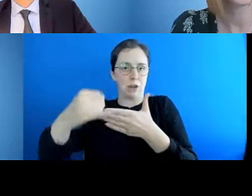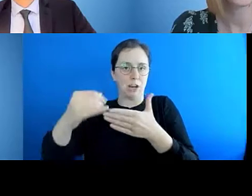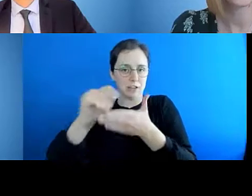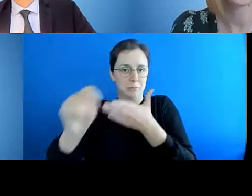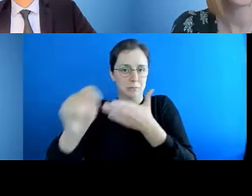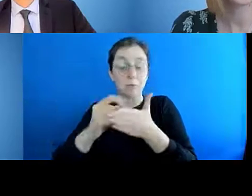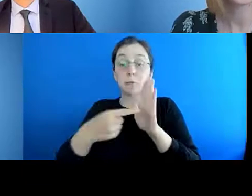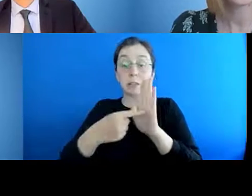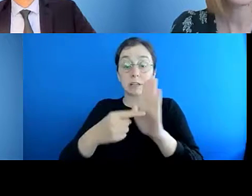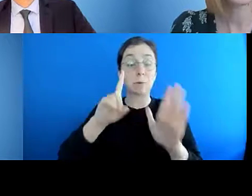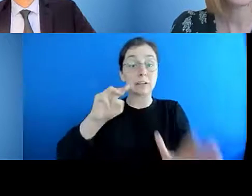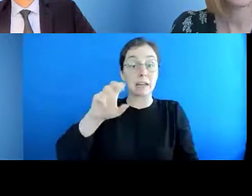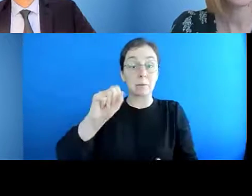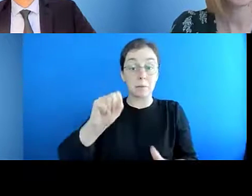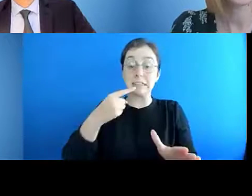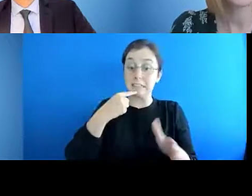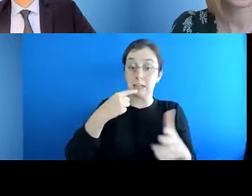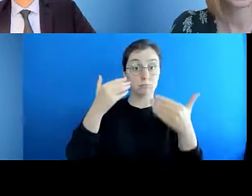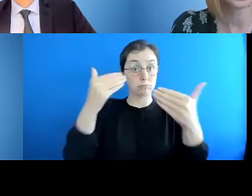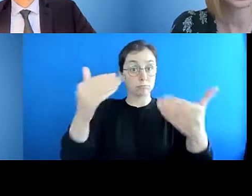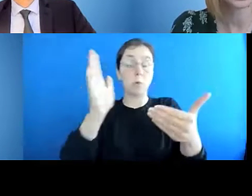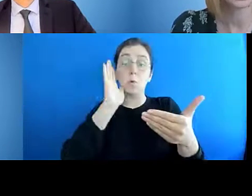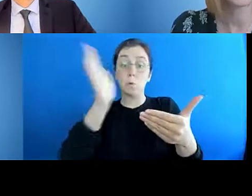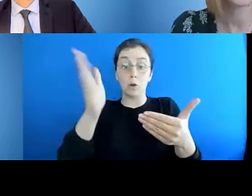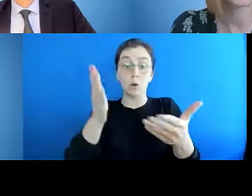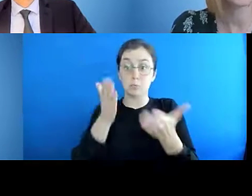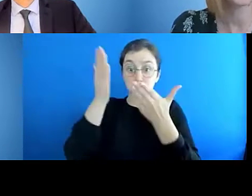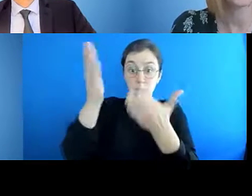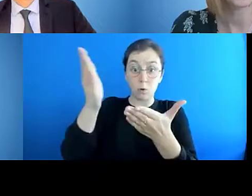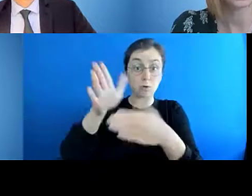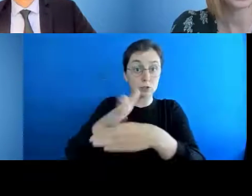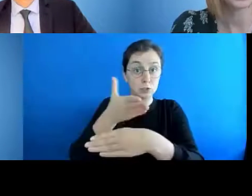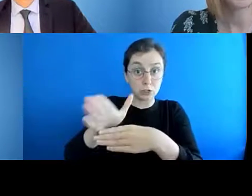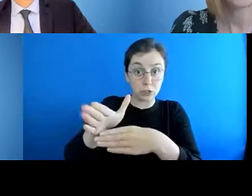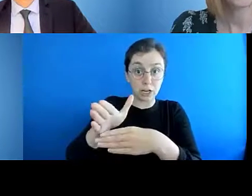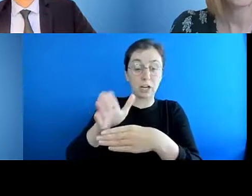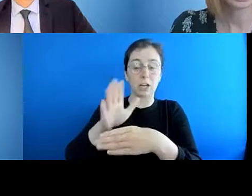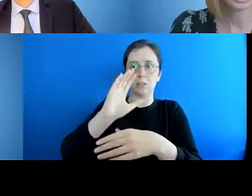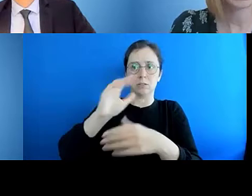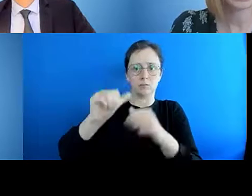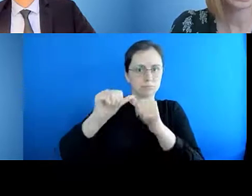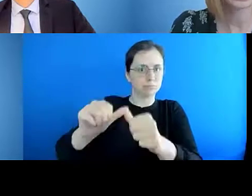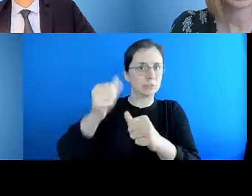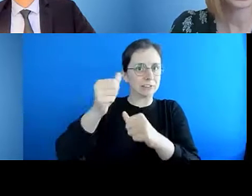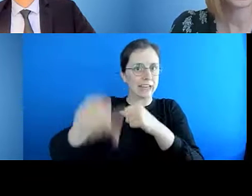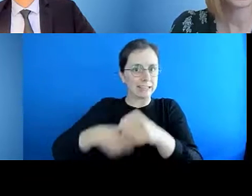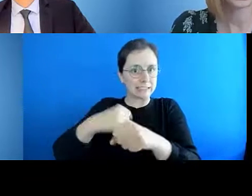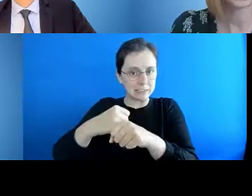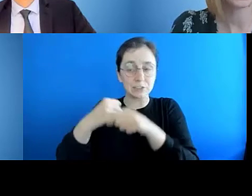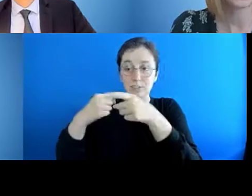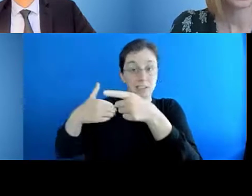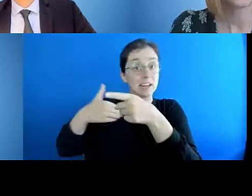and share scientific data for 10 years in an established repository that does have a data deposition fee,